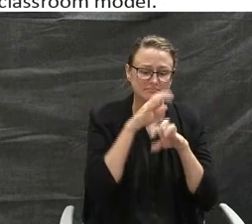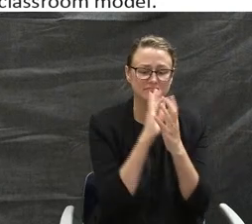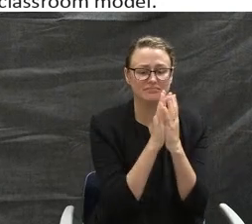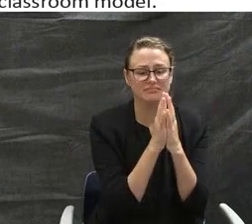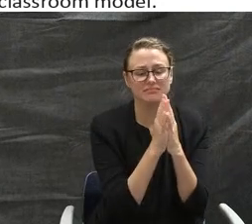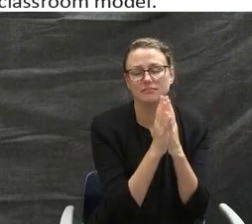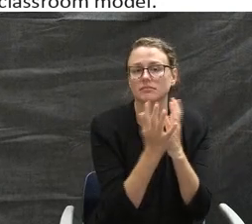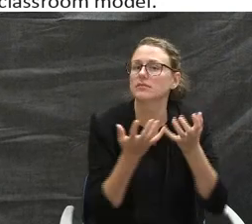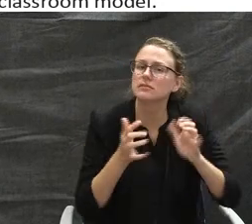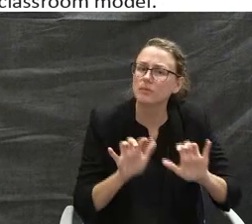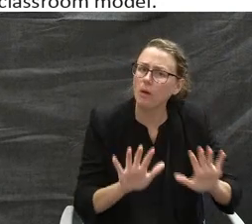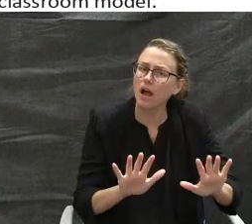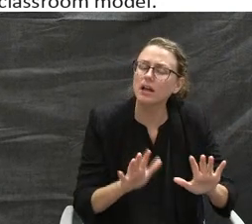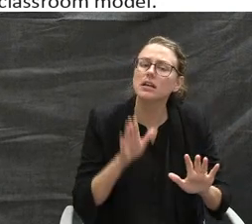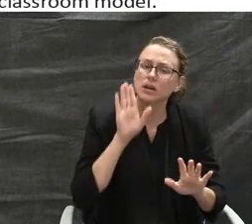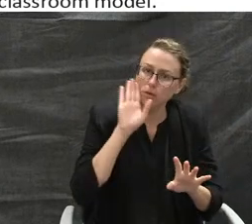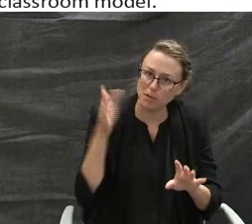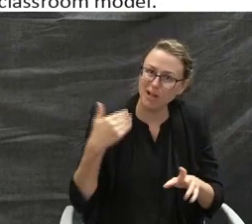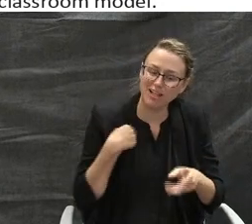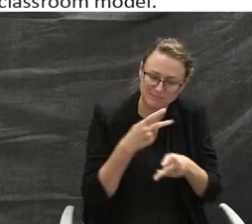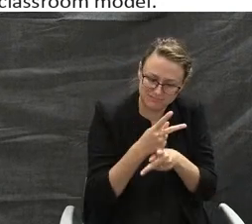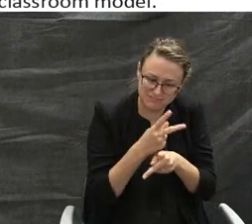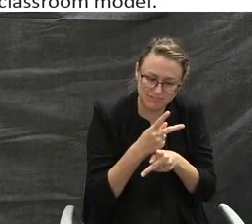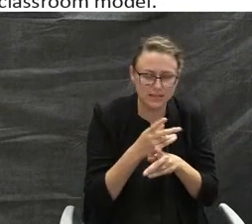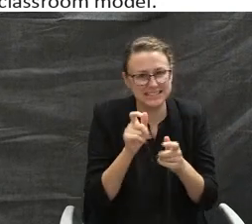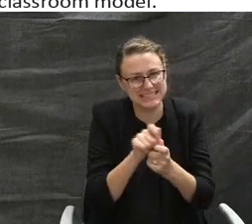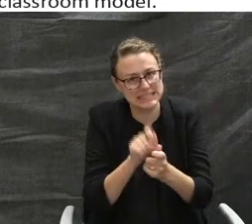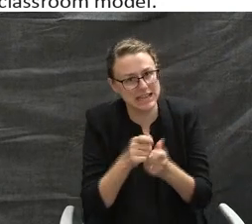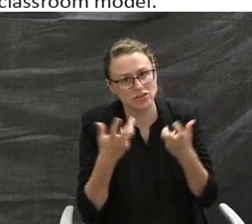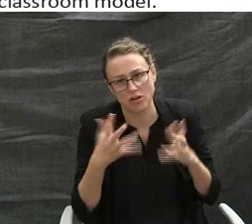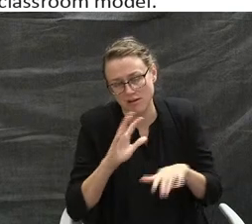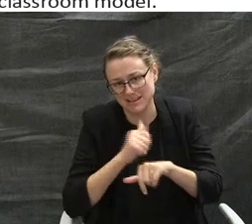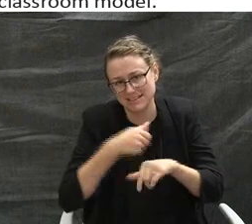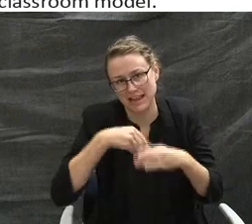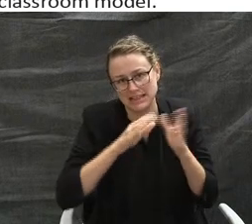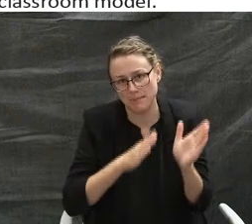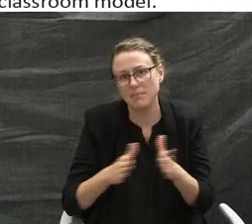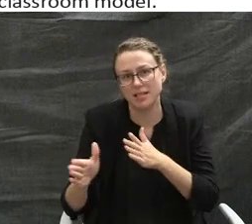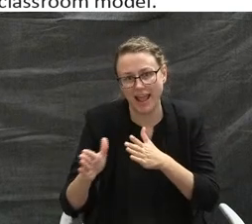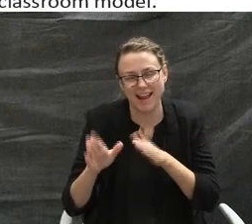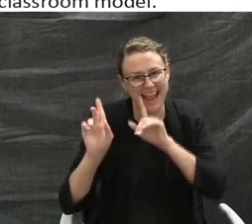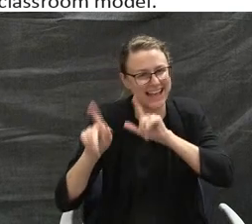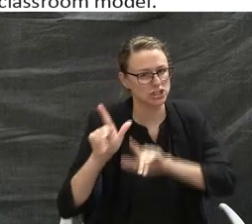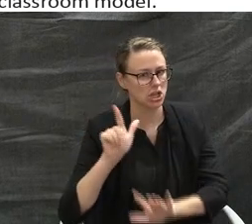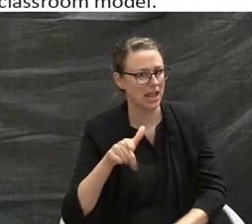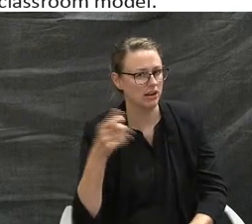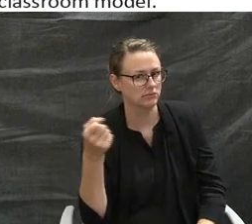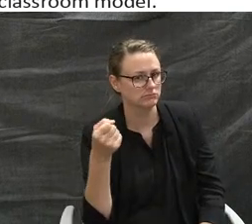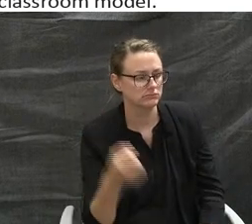hallway. There will be there's details in the plan about all of that, and we can answer those